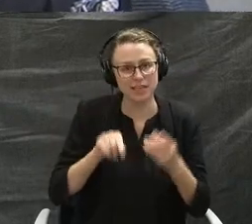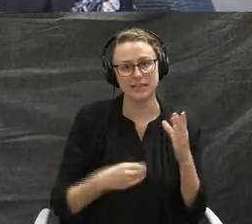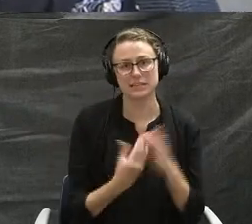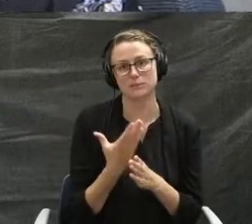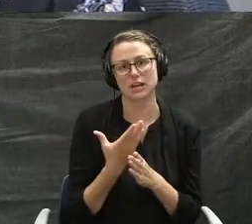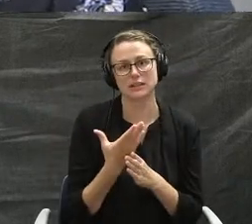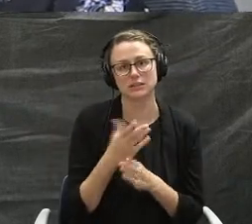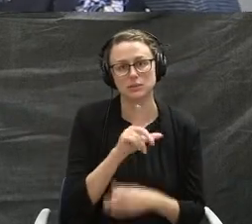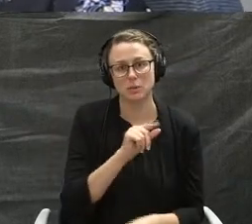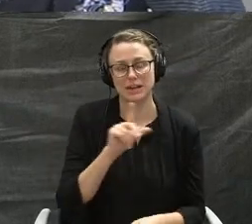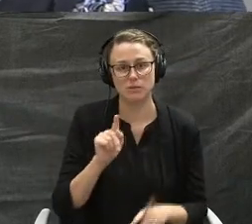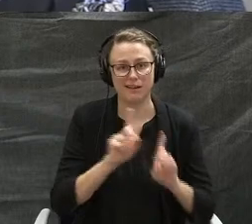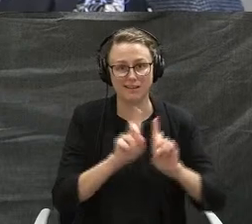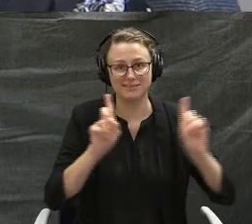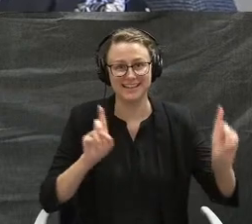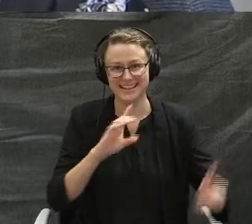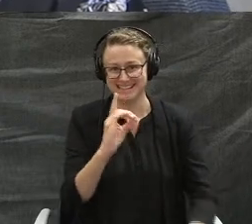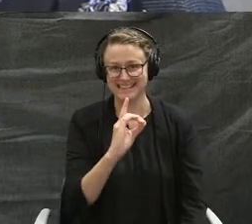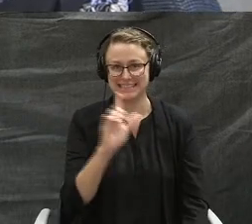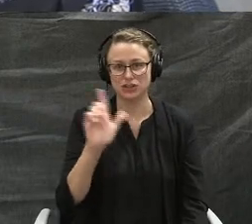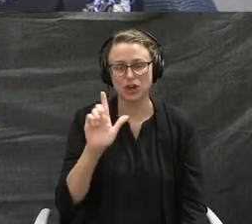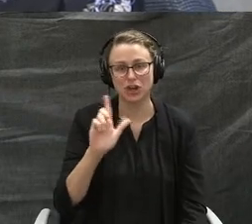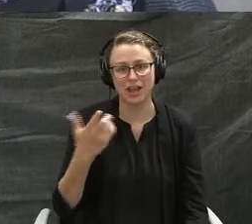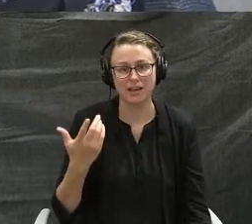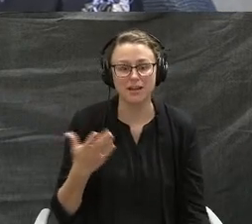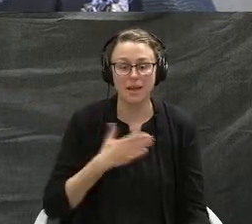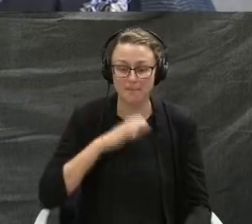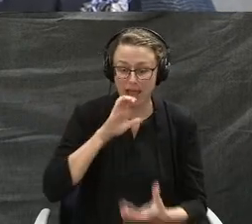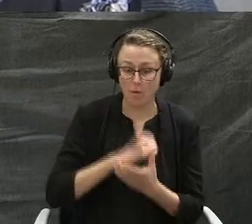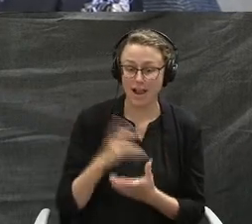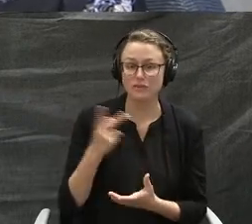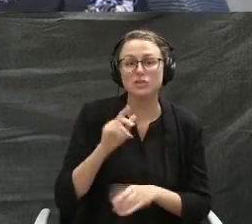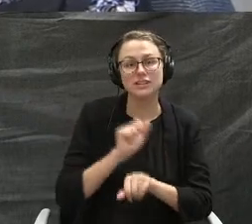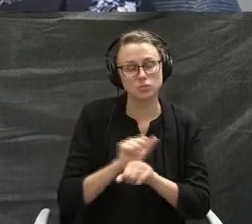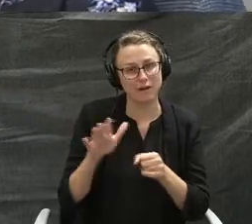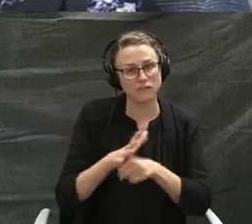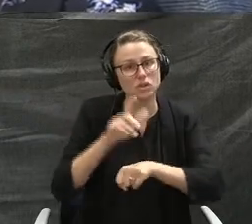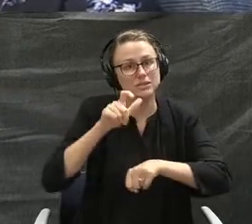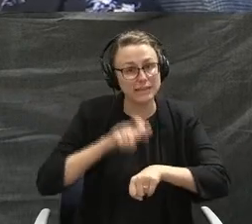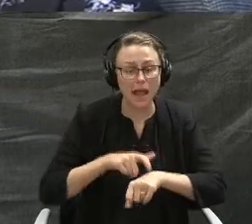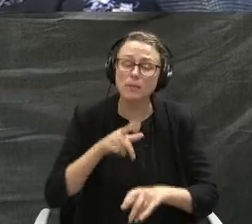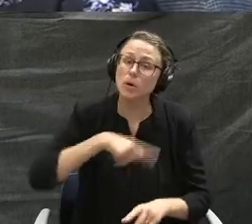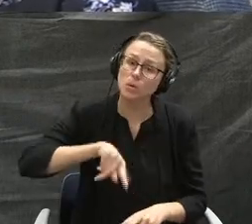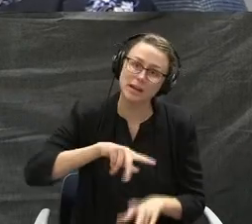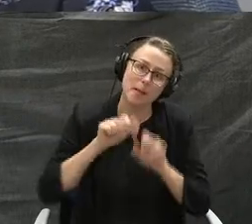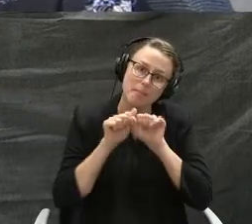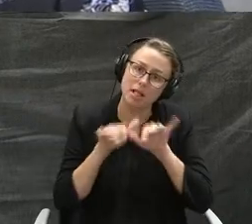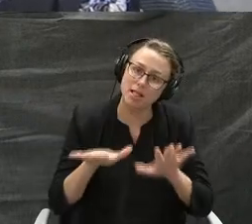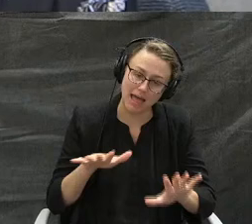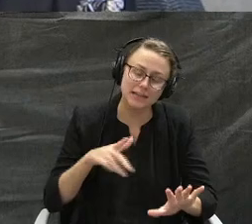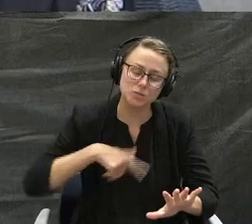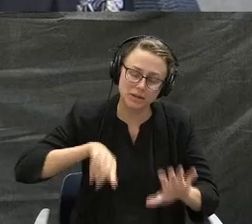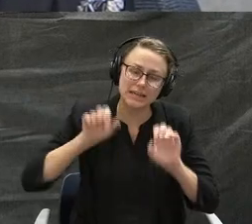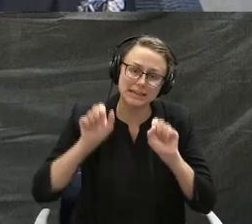learning started. My wife and I both work full time, and while we have been blessed to be able to maintain our employment, it